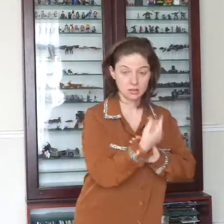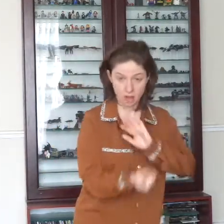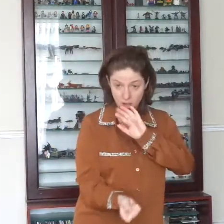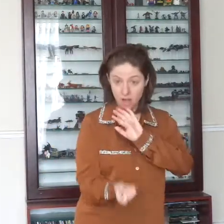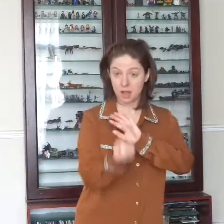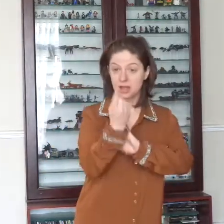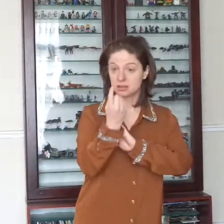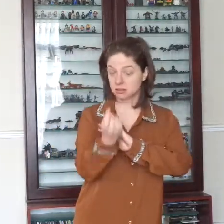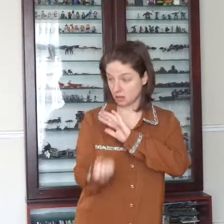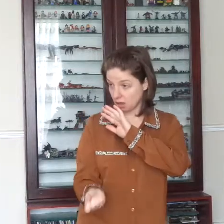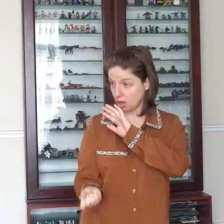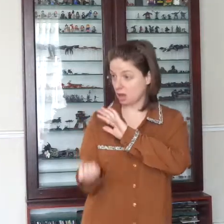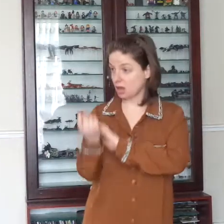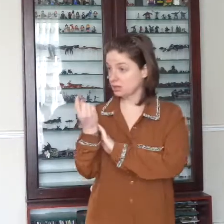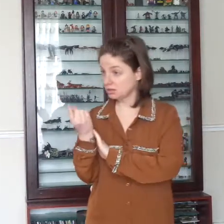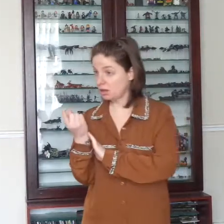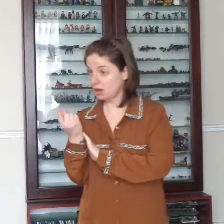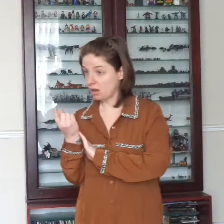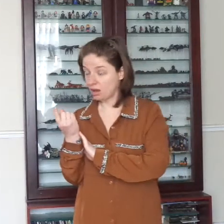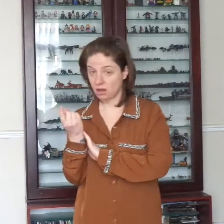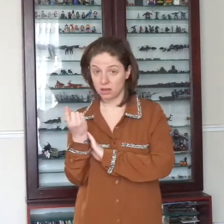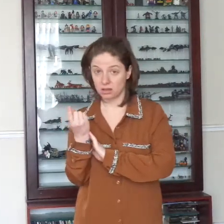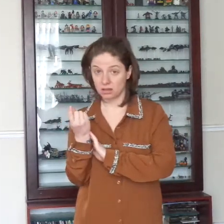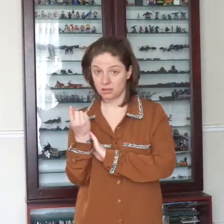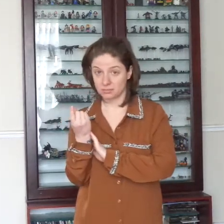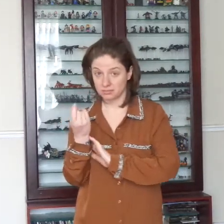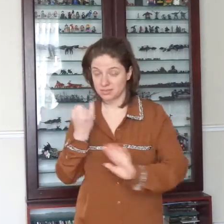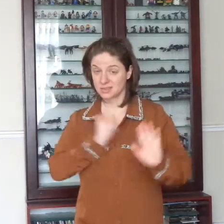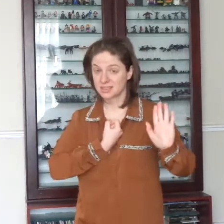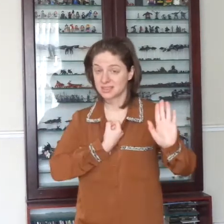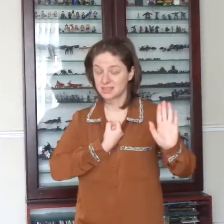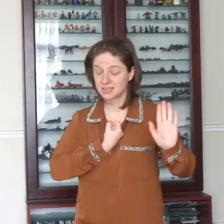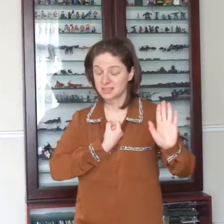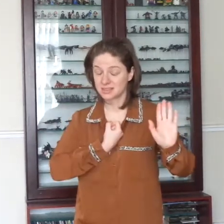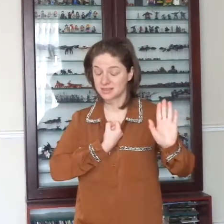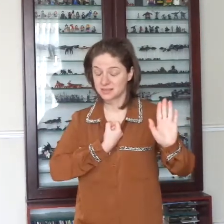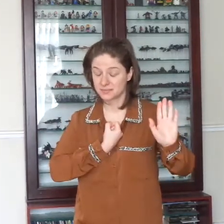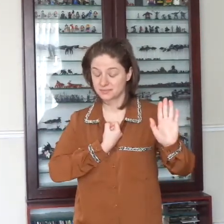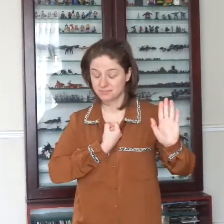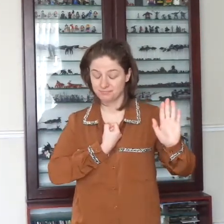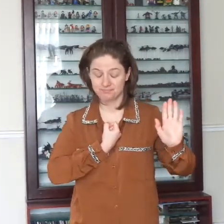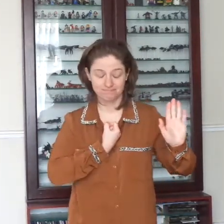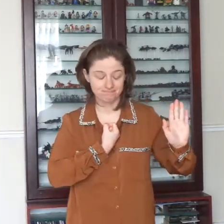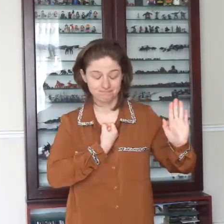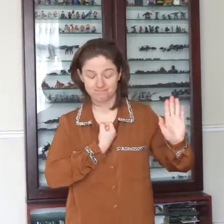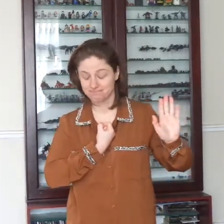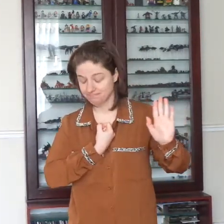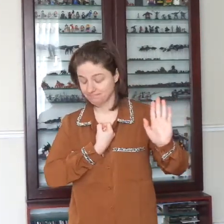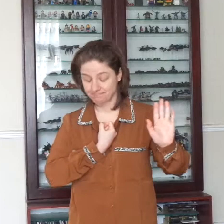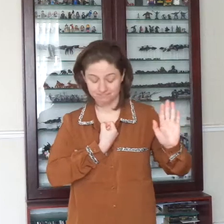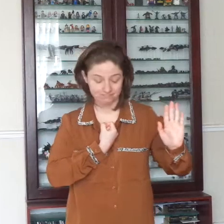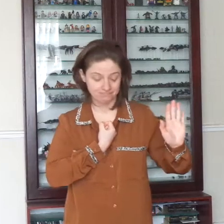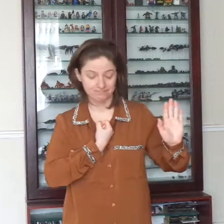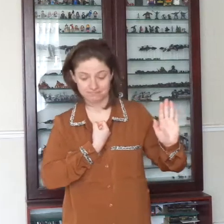It's a, it's a, it's a, it's a sin